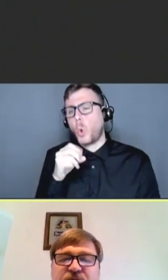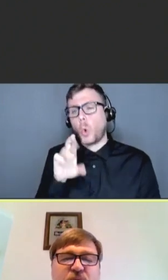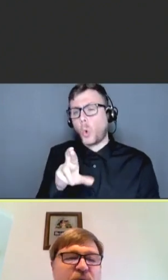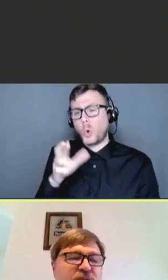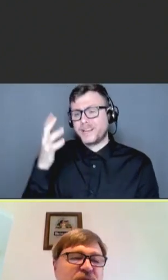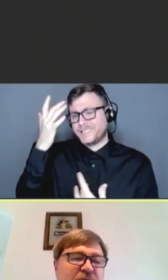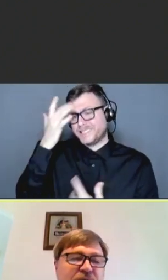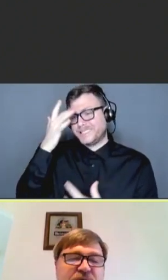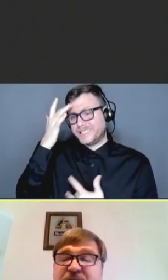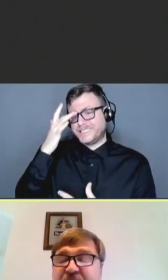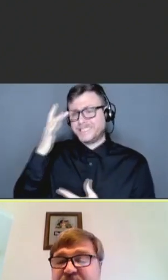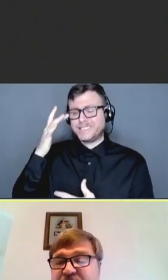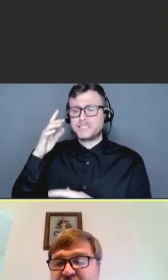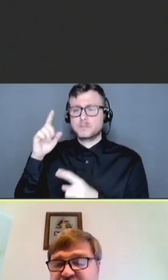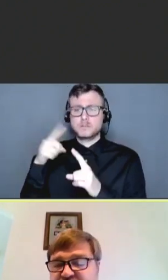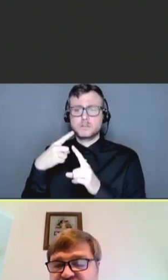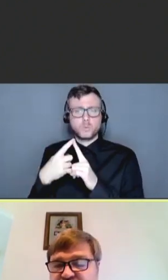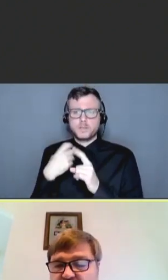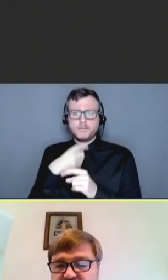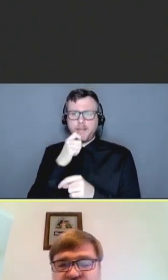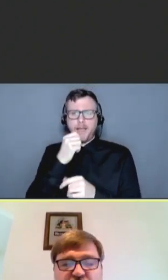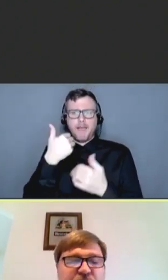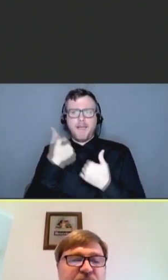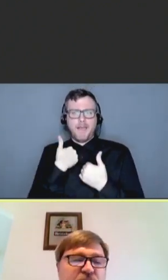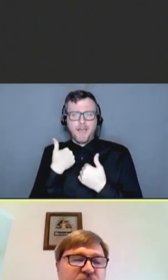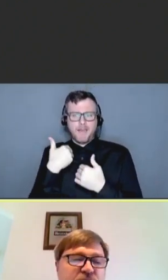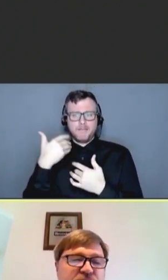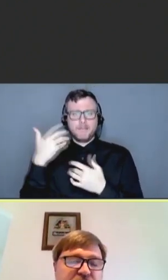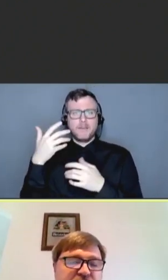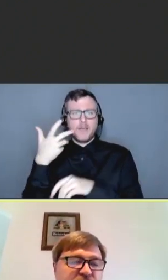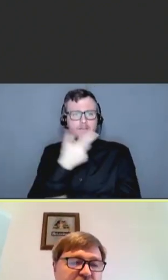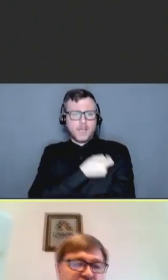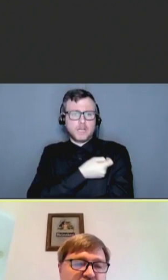for which there's not a vaccine for? Do we want to include those in this report?